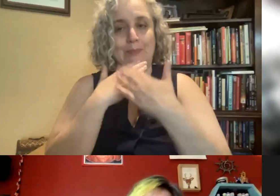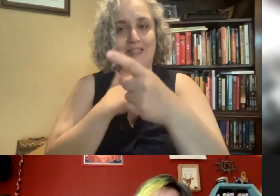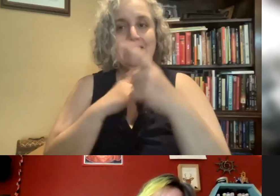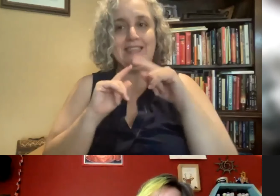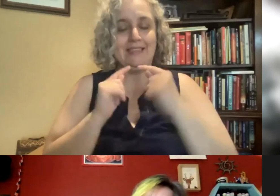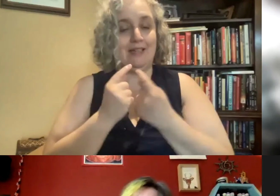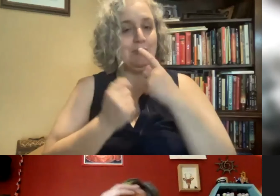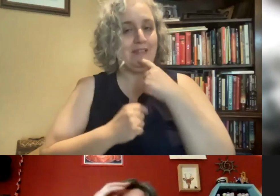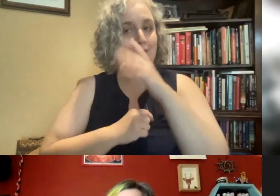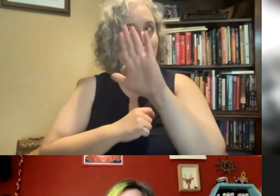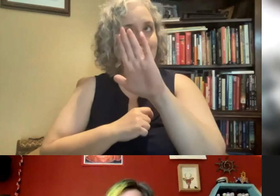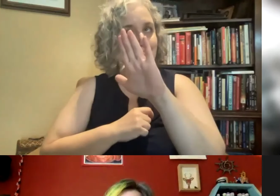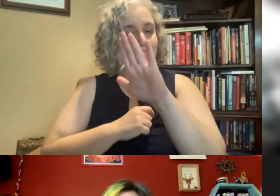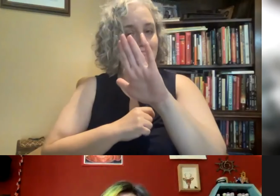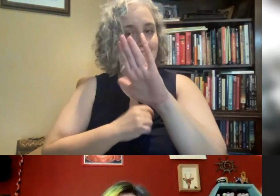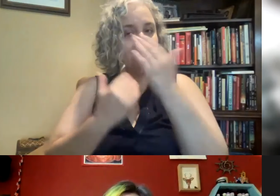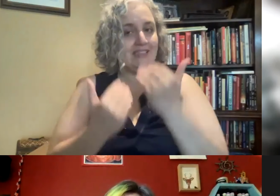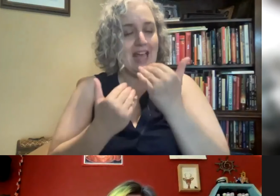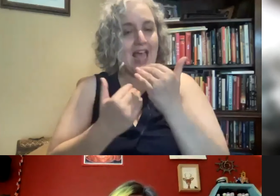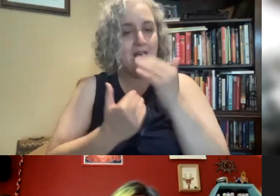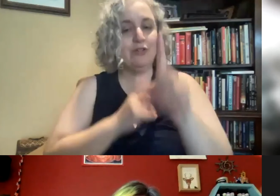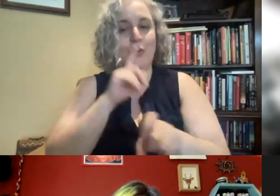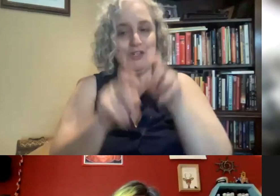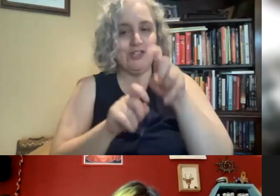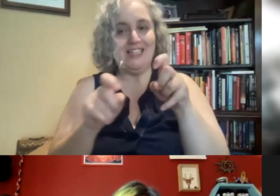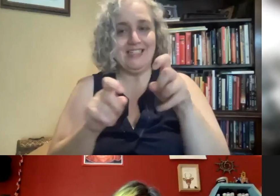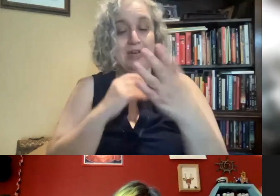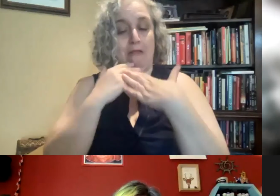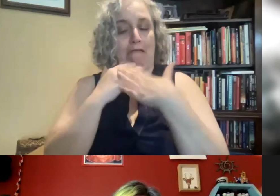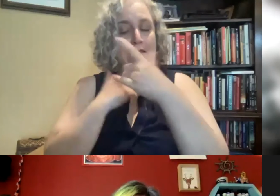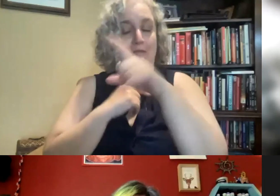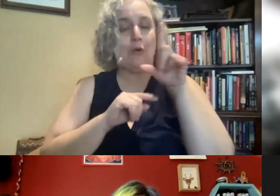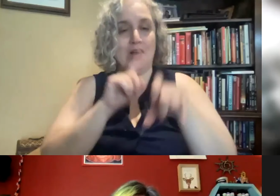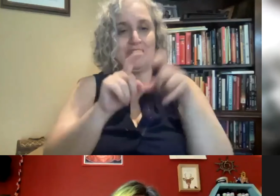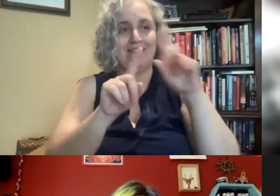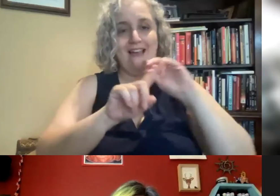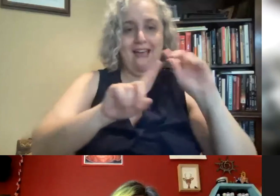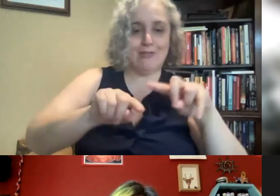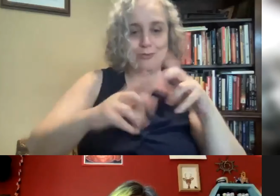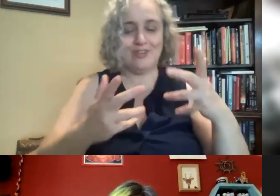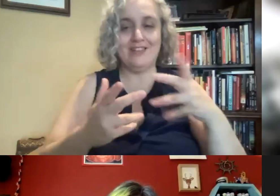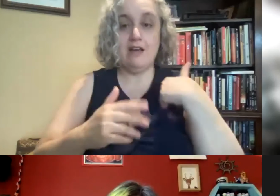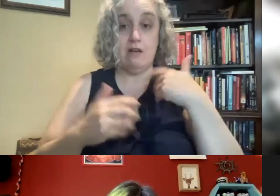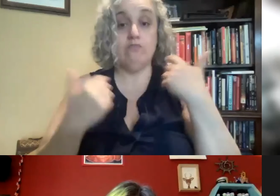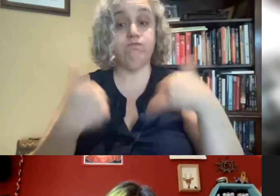say that we should go into the questions and are coming from our audience, and we have quite a few of them.